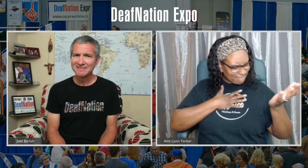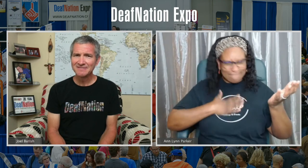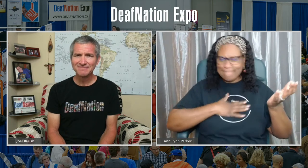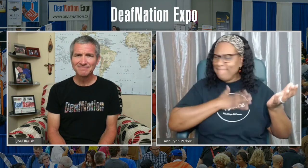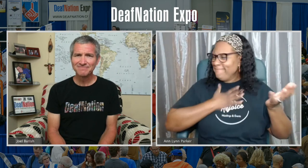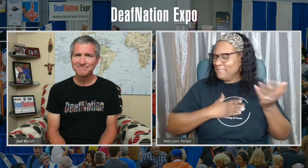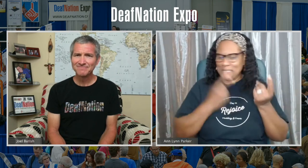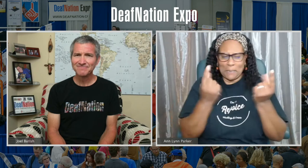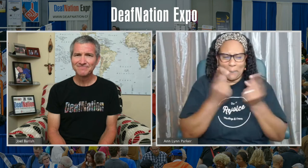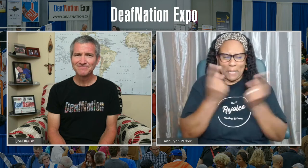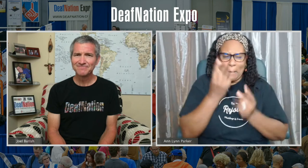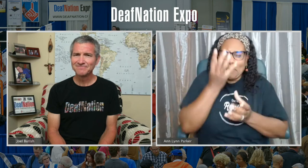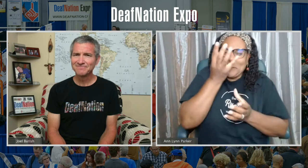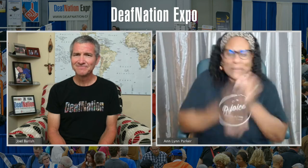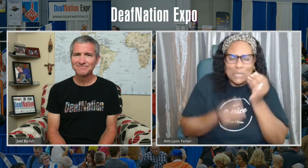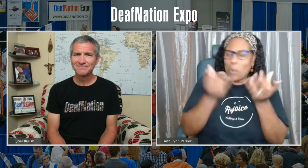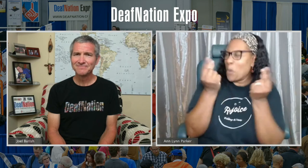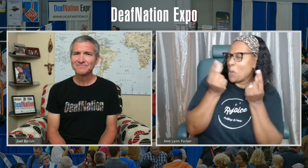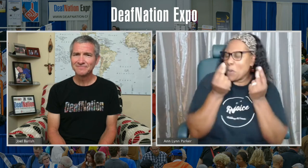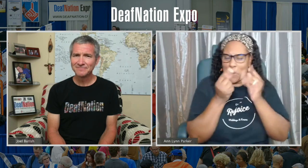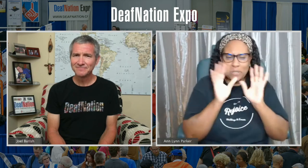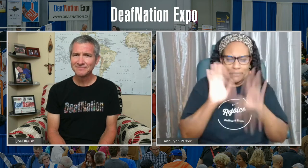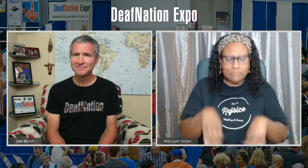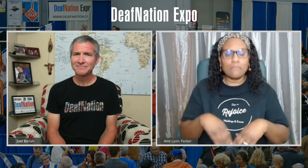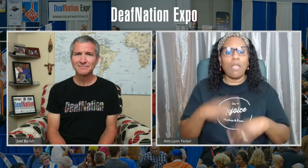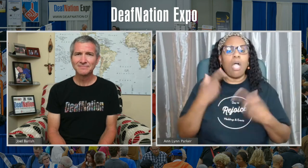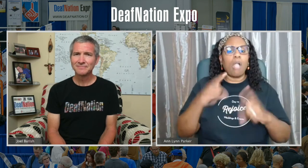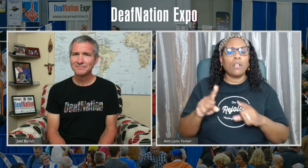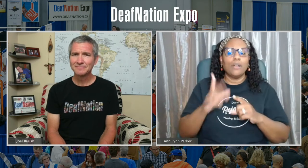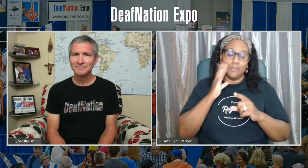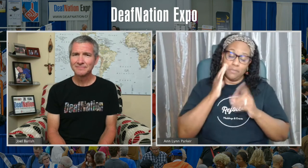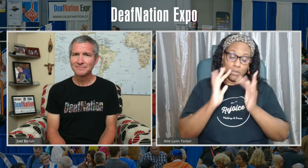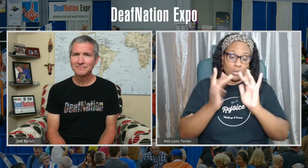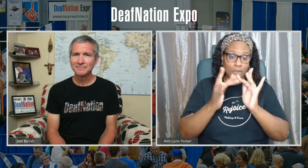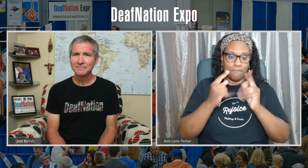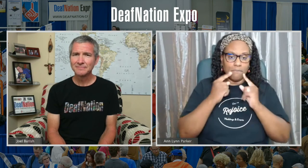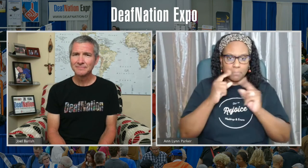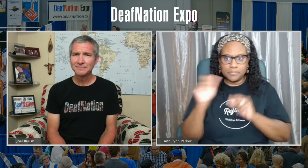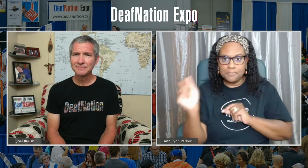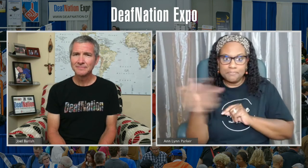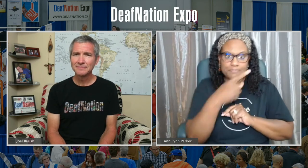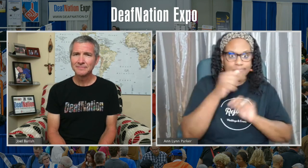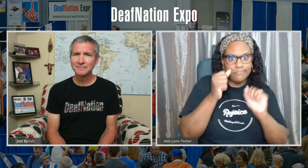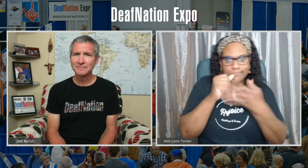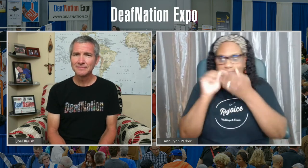Something in me told me that something was missing. You know, the internet is famous